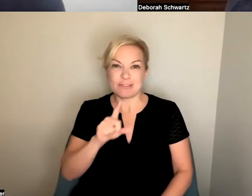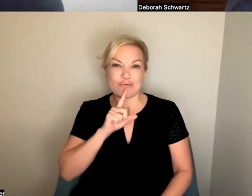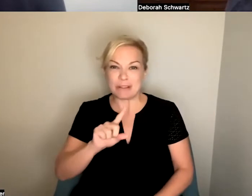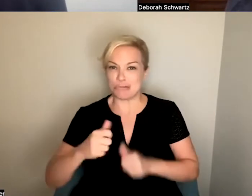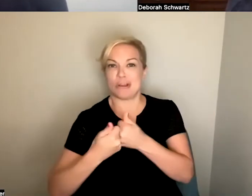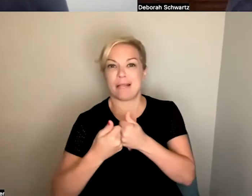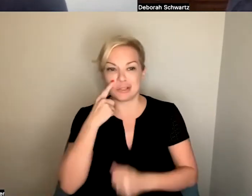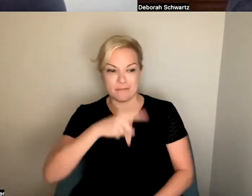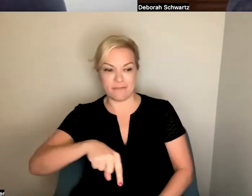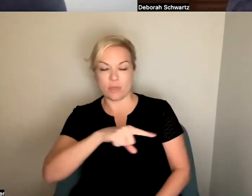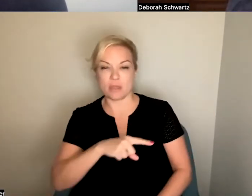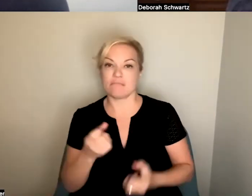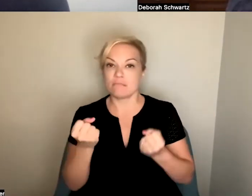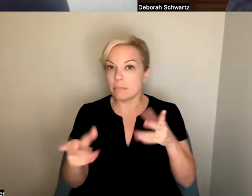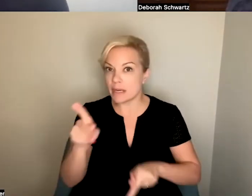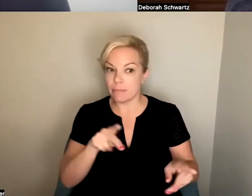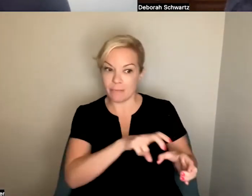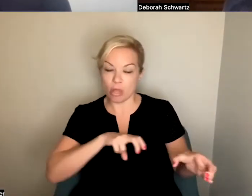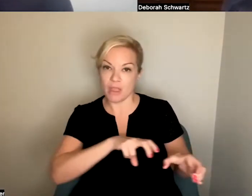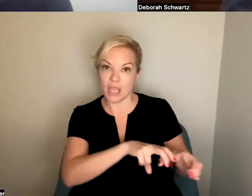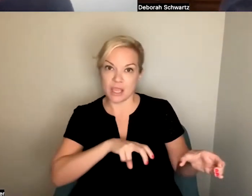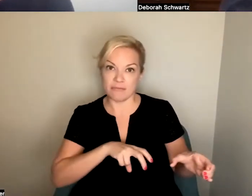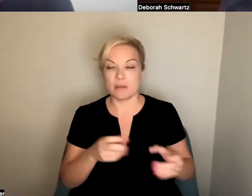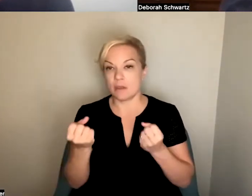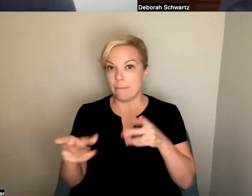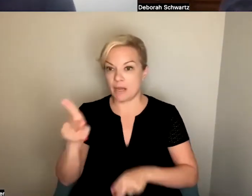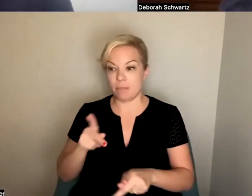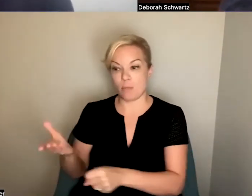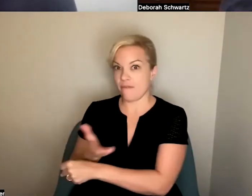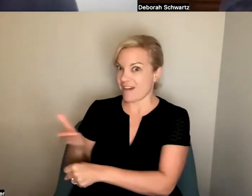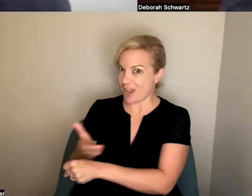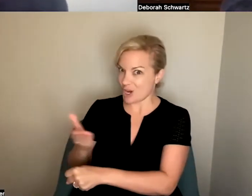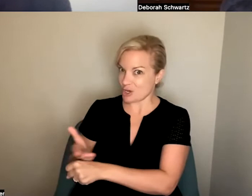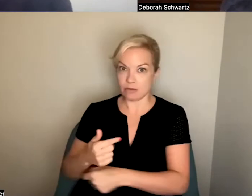a lot of people leave involuntarily. I mean that's what happened with me and my colleagues.